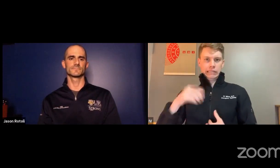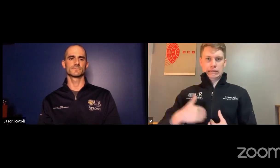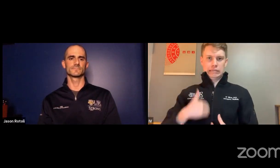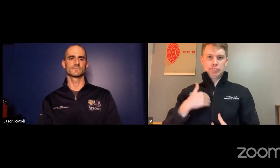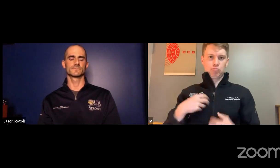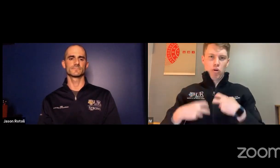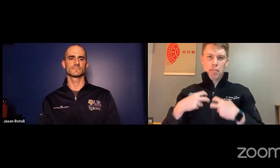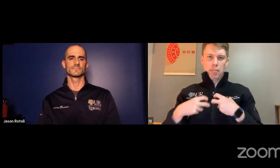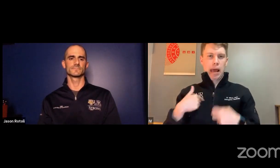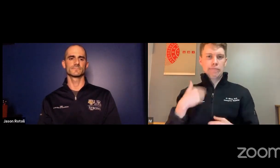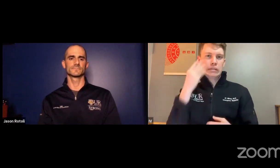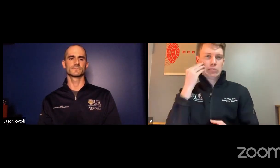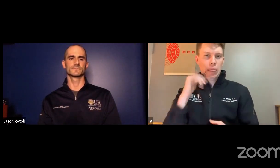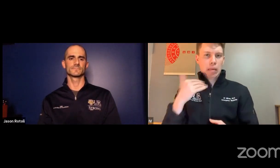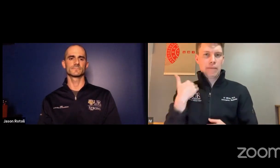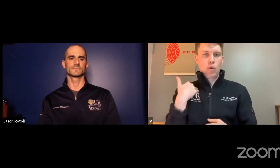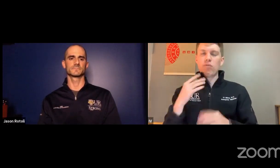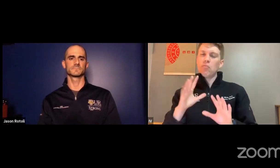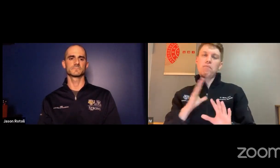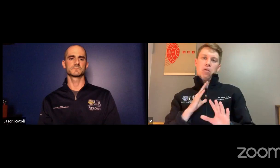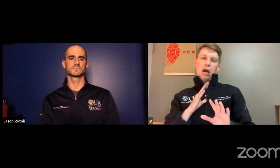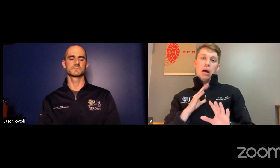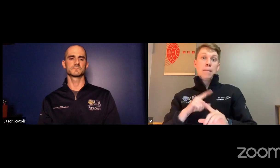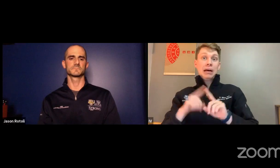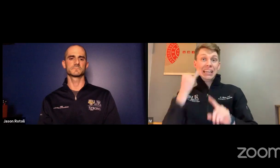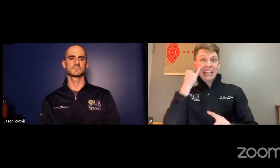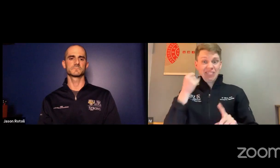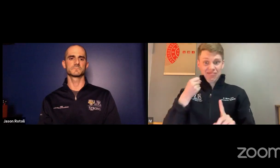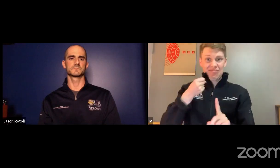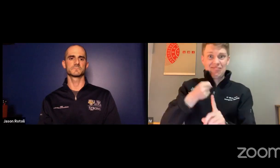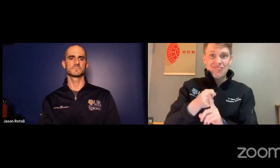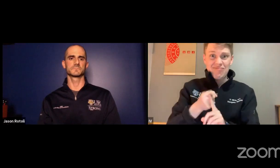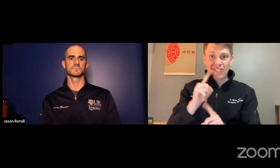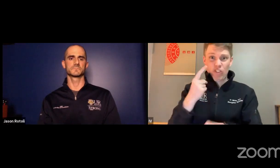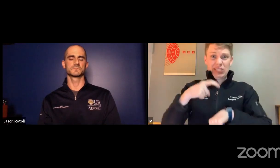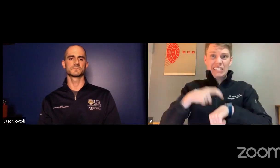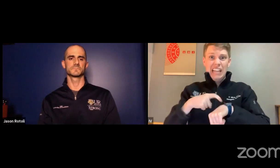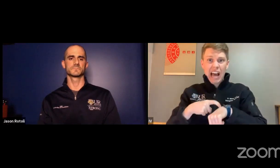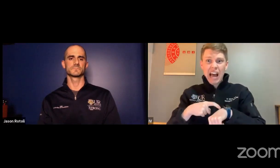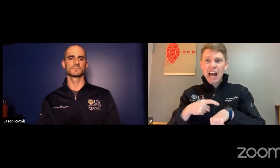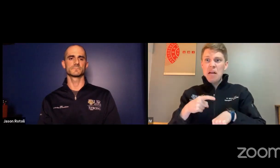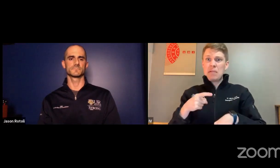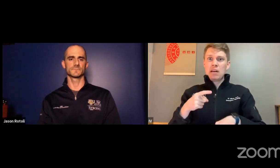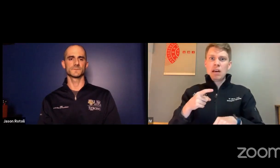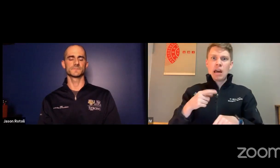appropriately and if that is what's being affected. Because we don't want to assume